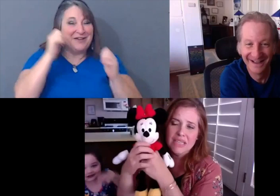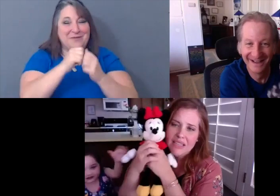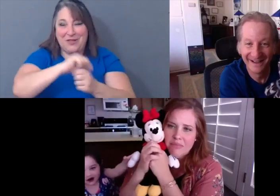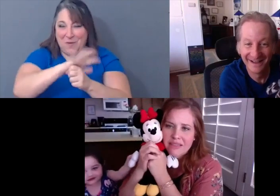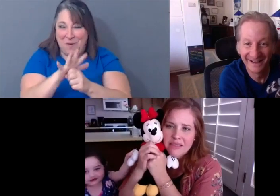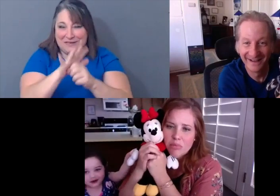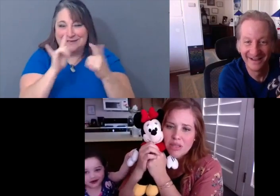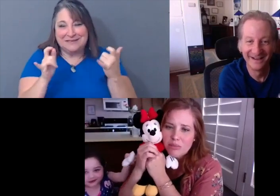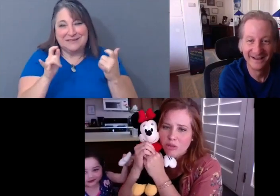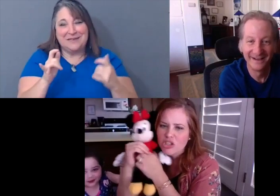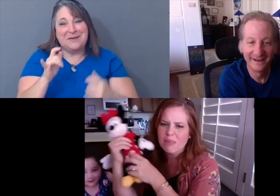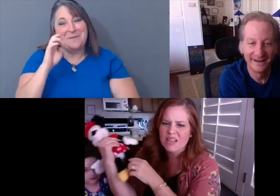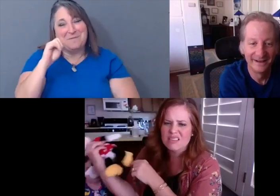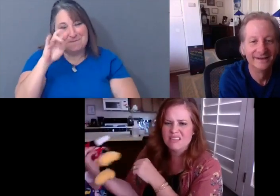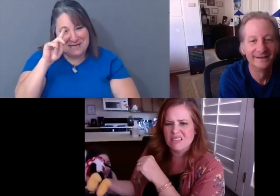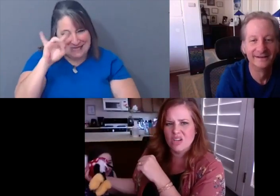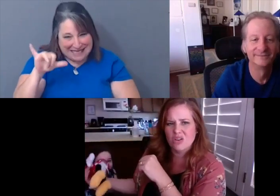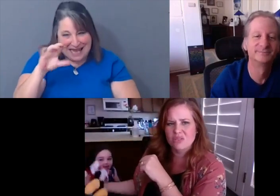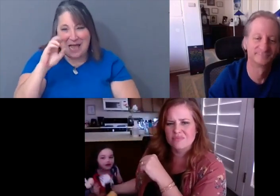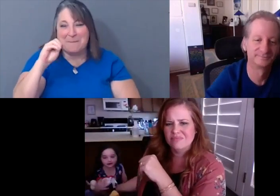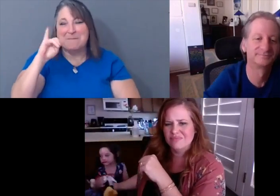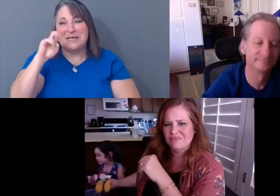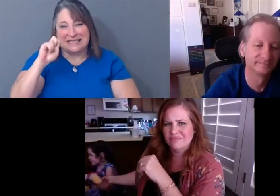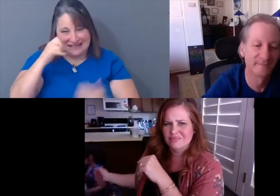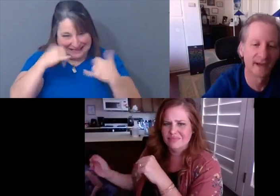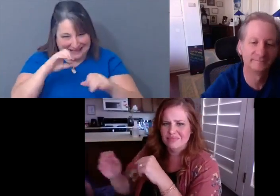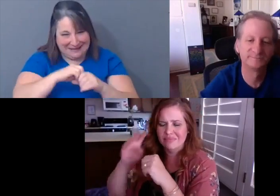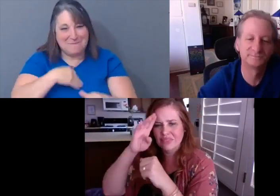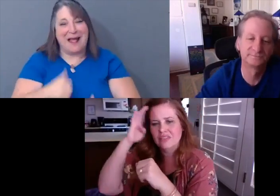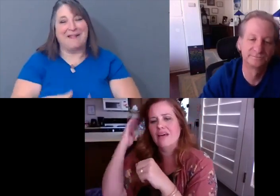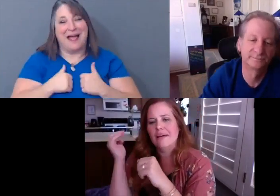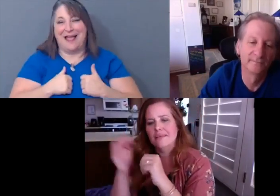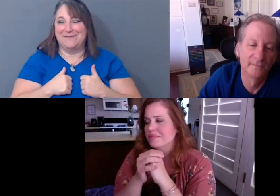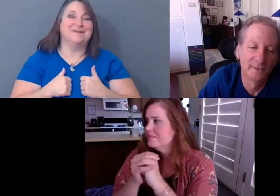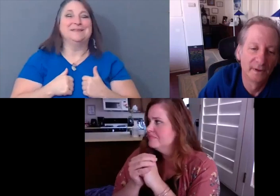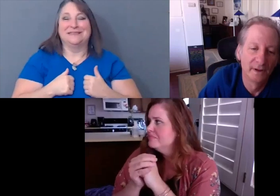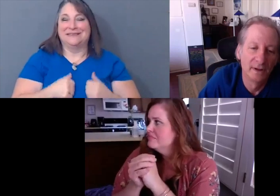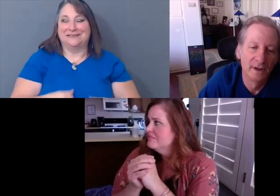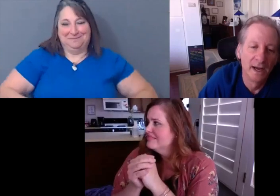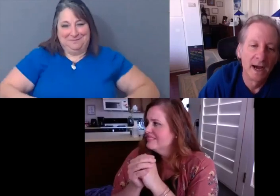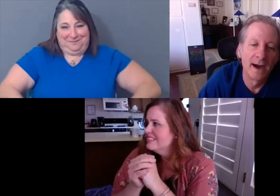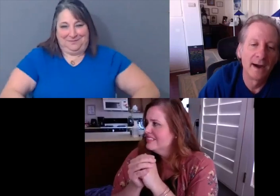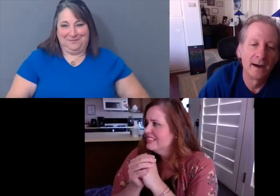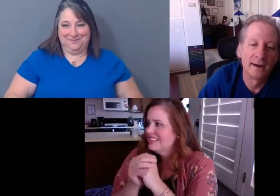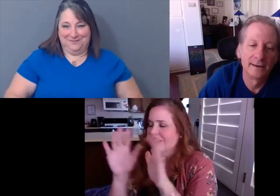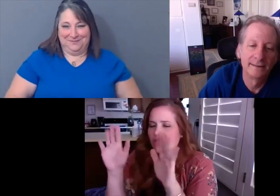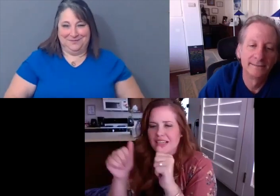Mickey and Minnie are still bringing them so much fun. You know?